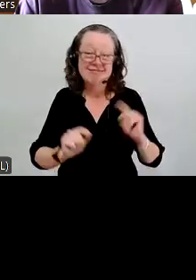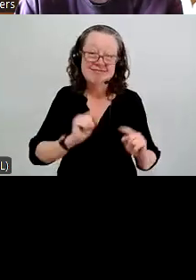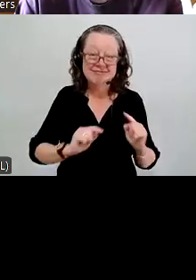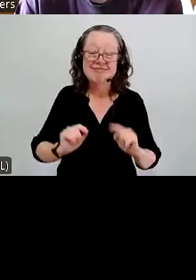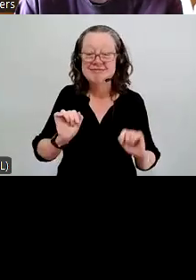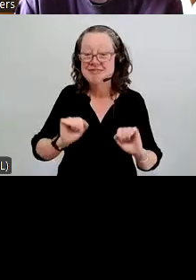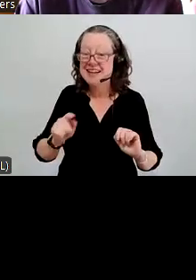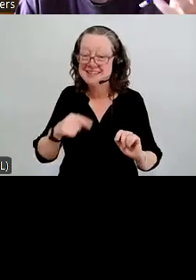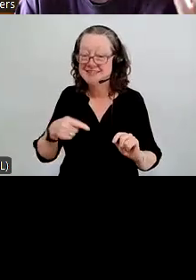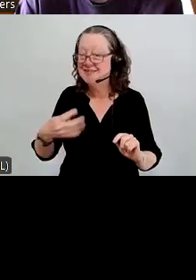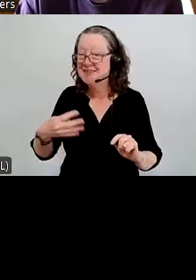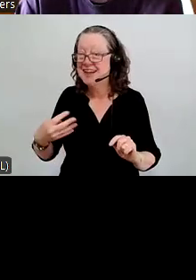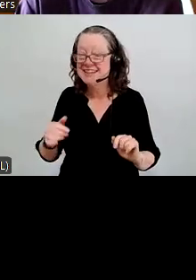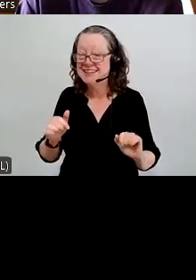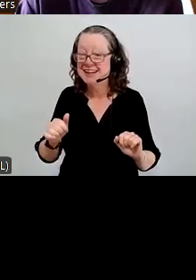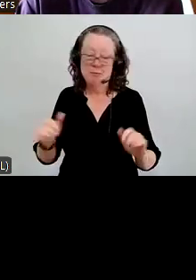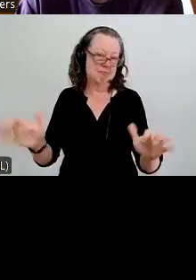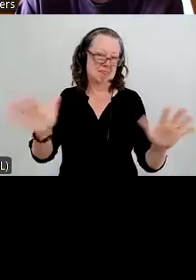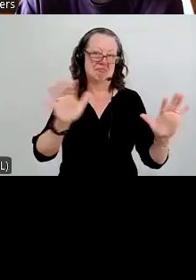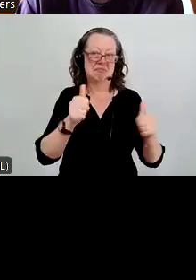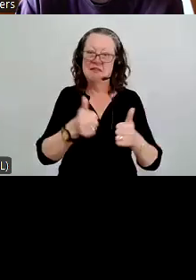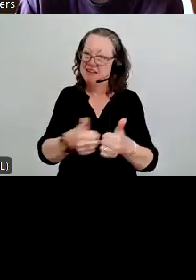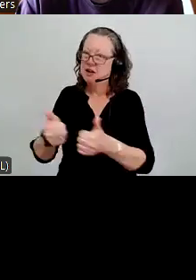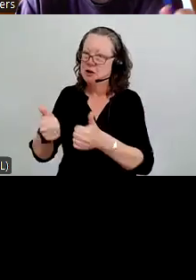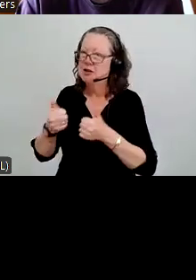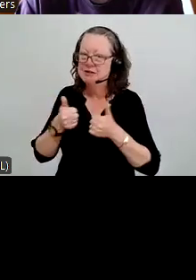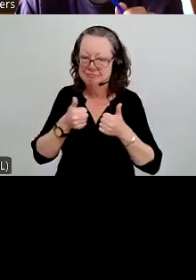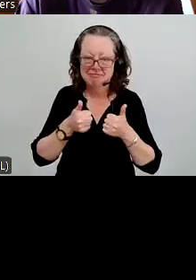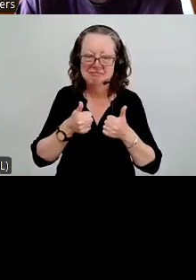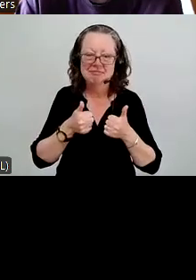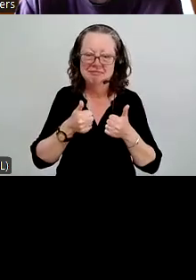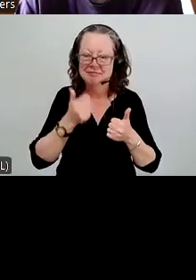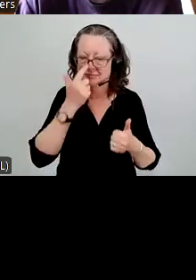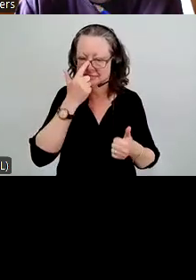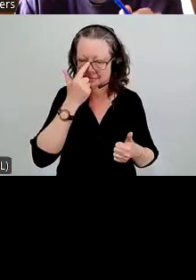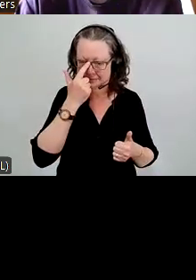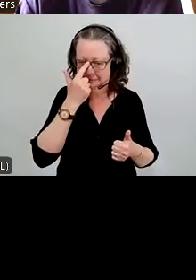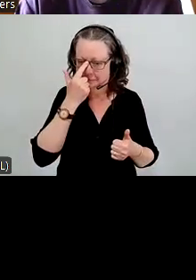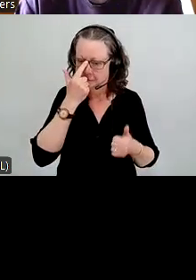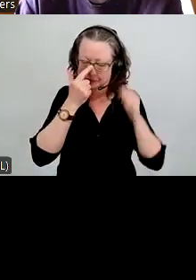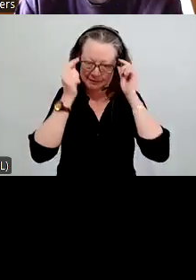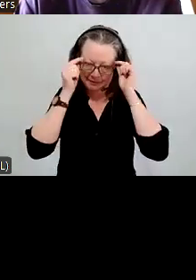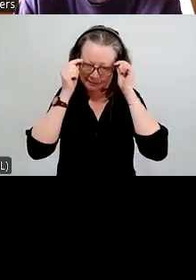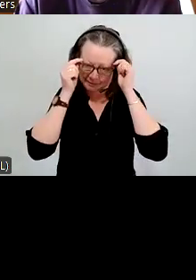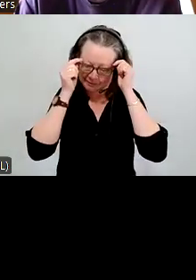Nice. You're doing very well, everybody. Yes, based on user interactions, great. "Complaining about bad mattresses on Facebook,"